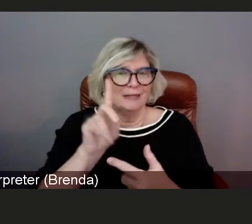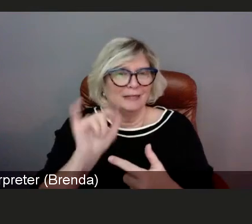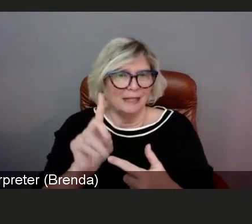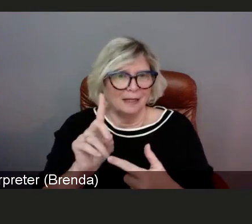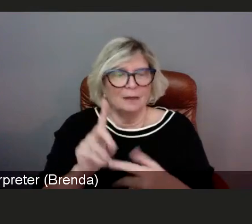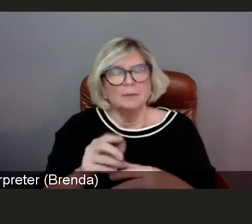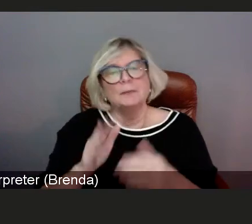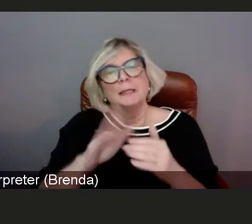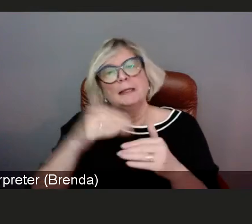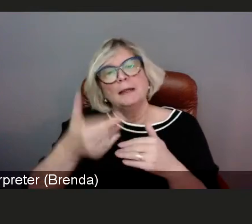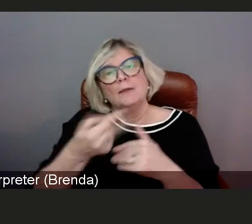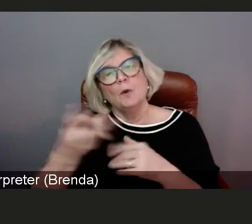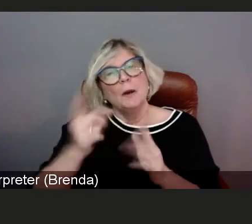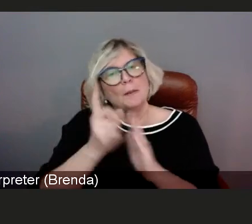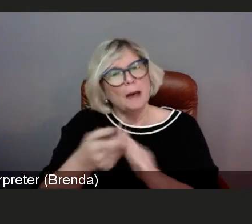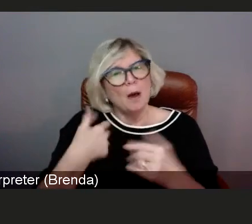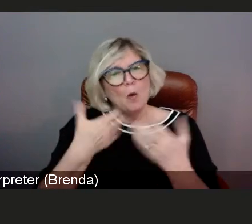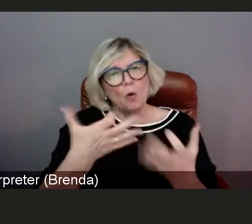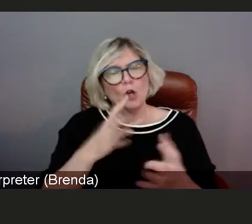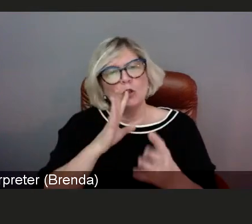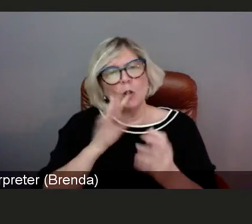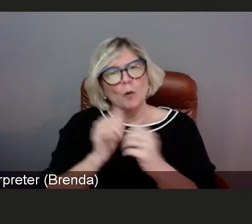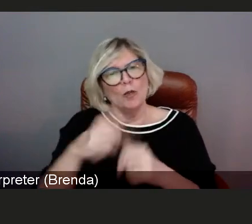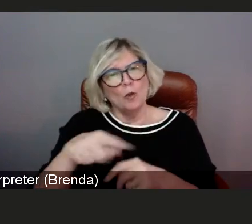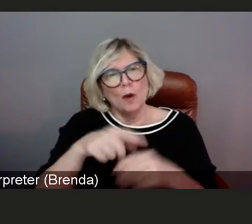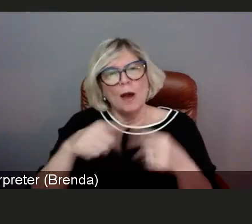about something that you may be hearing about in the news